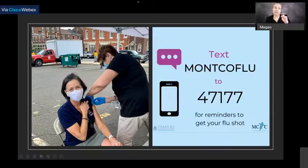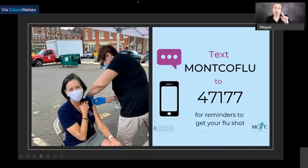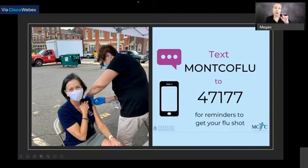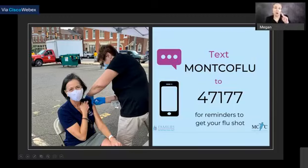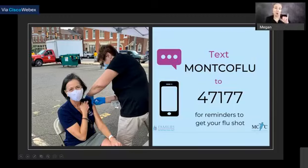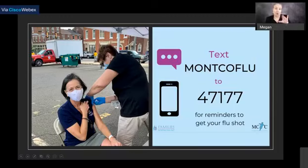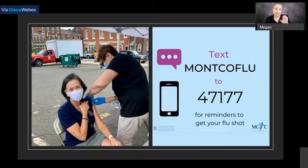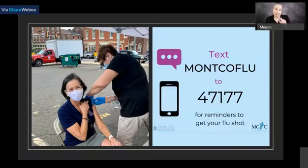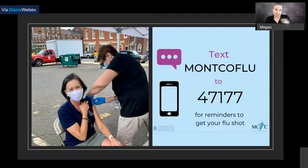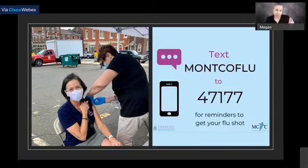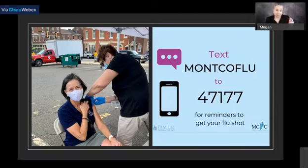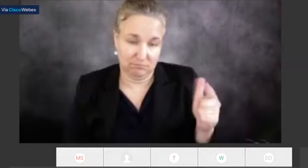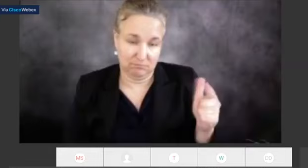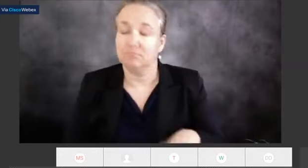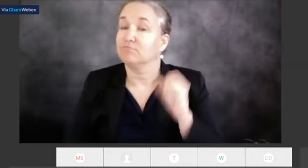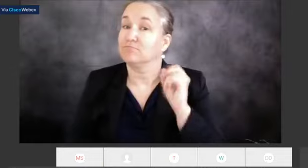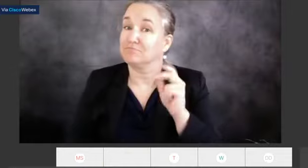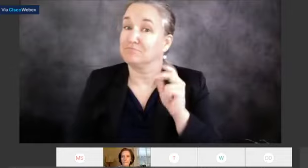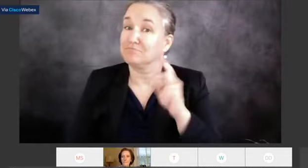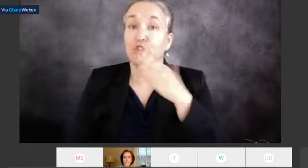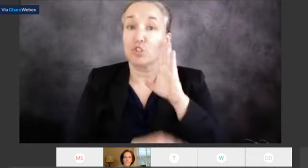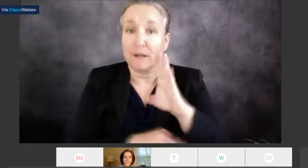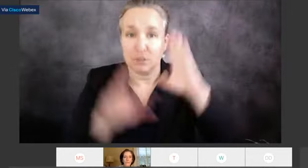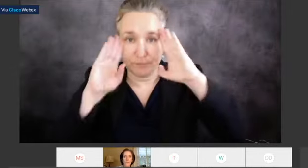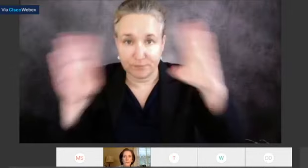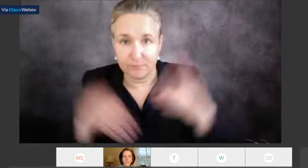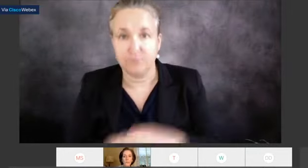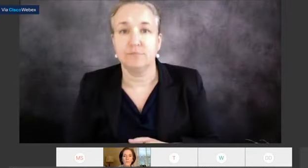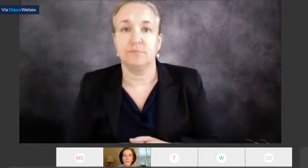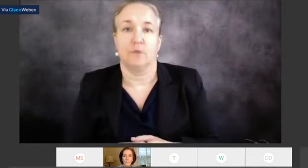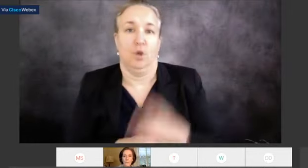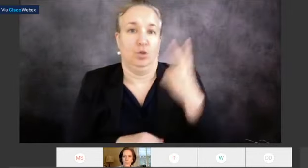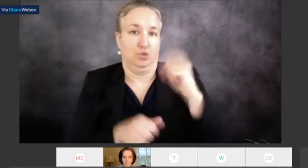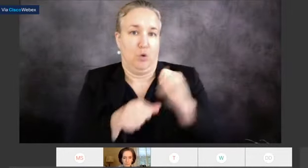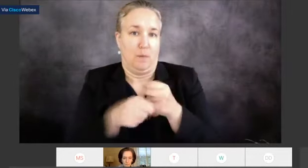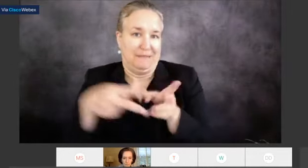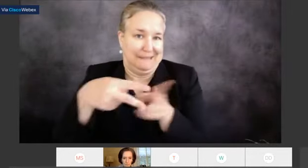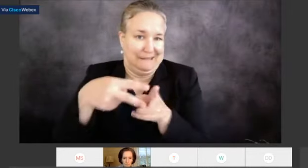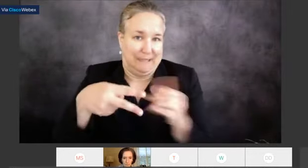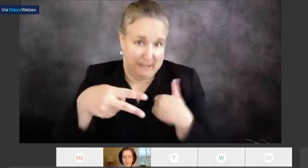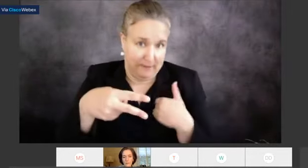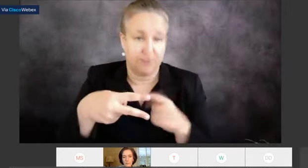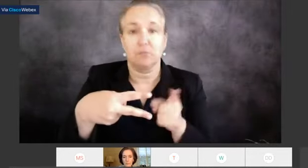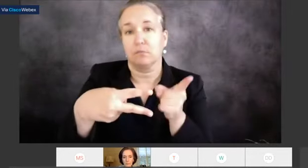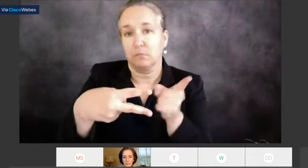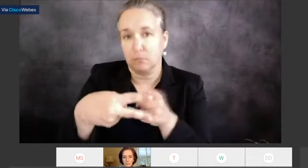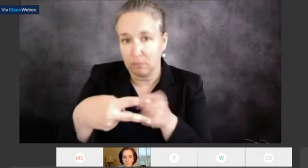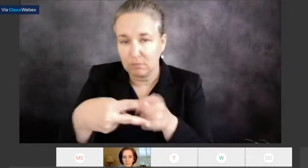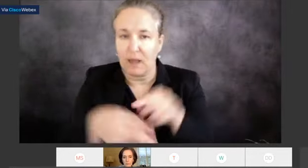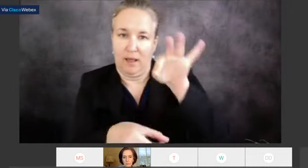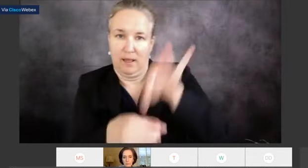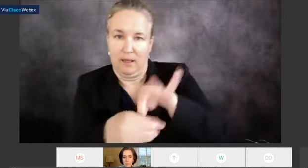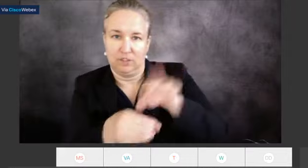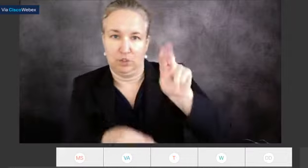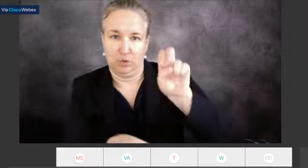[Commissioner] okay good afternoon i have two updates today the first is regarding the election on november 3rd